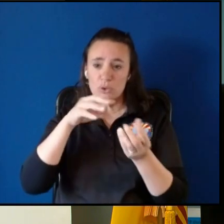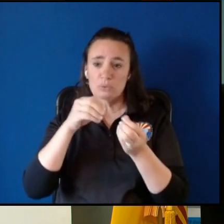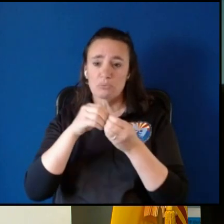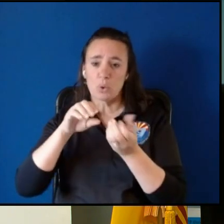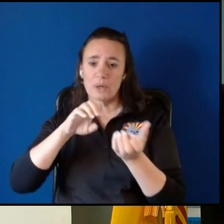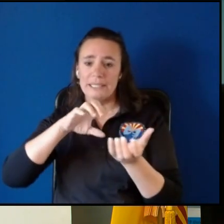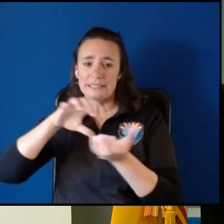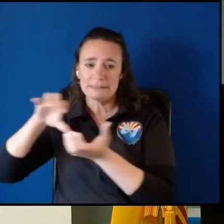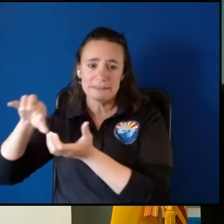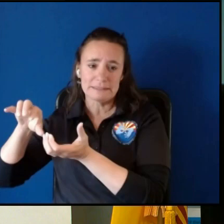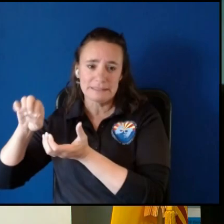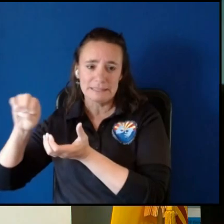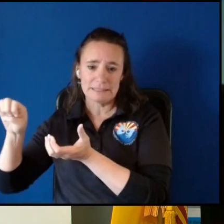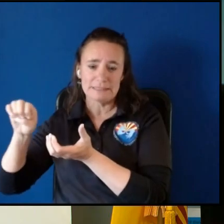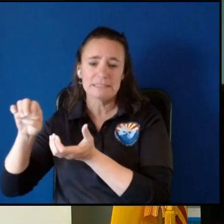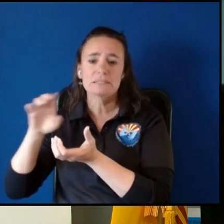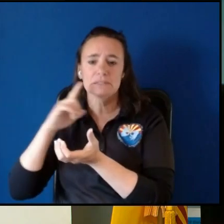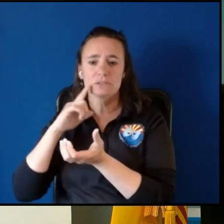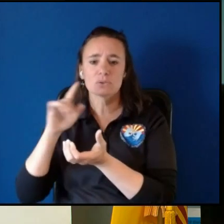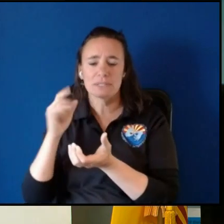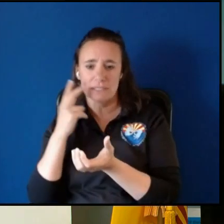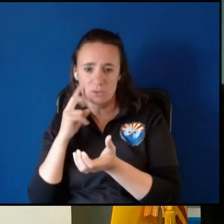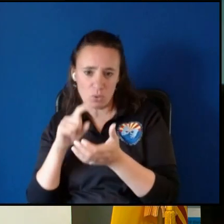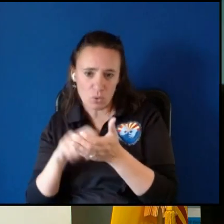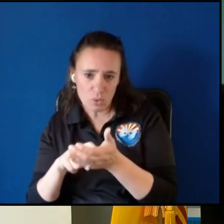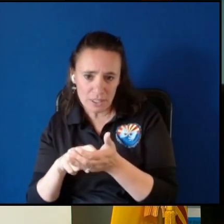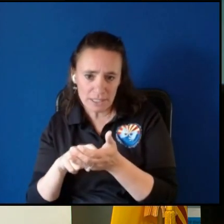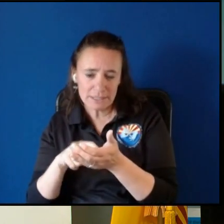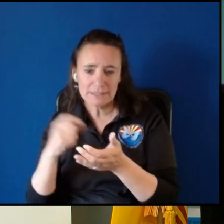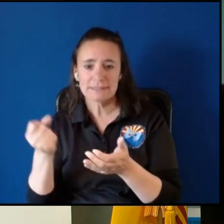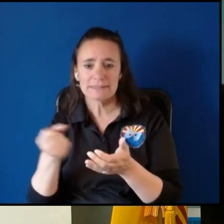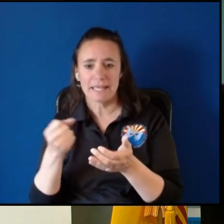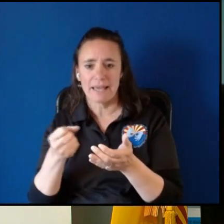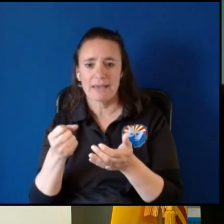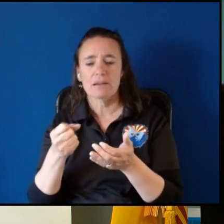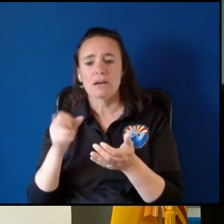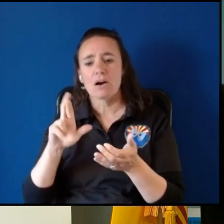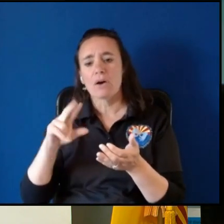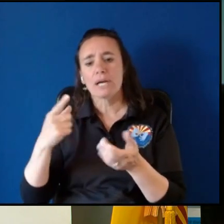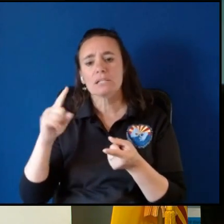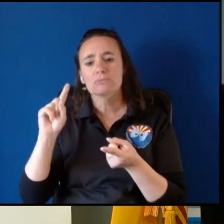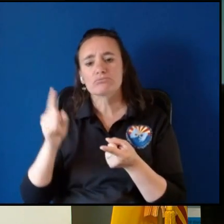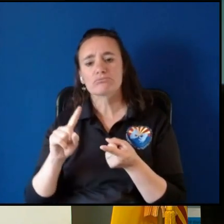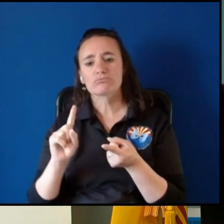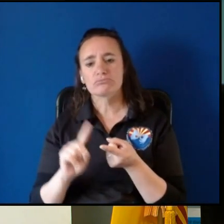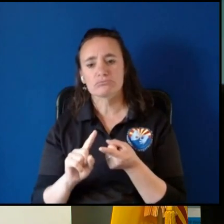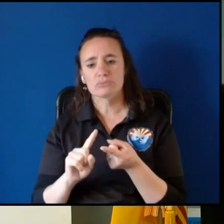Starting Saturday, relative humidity starts going down and it goes down through the week. The temperatures start